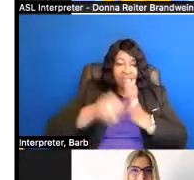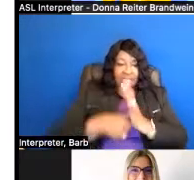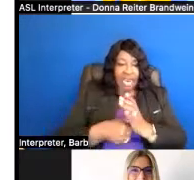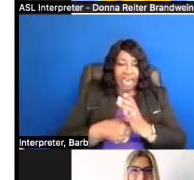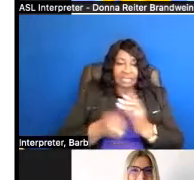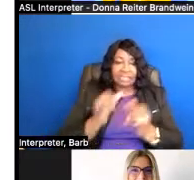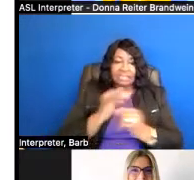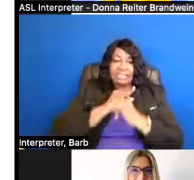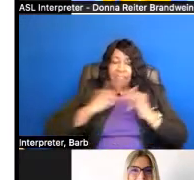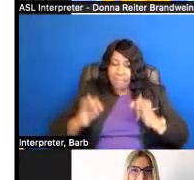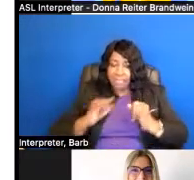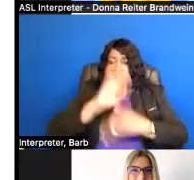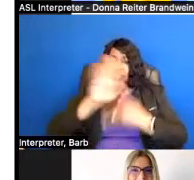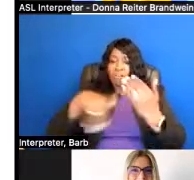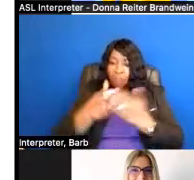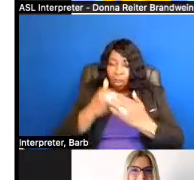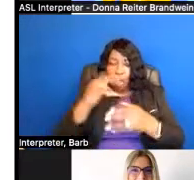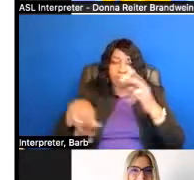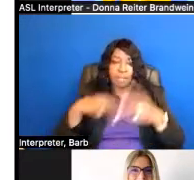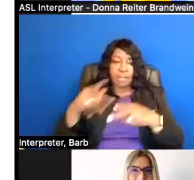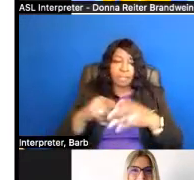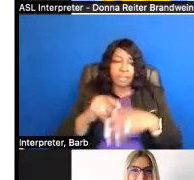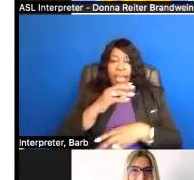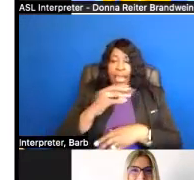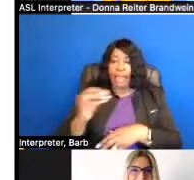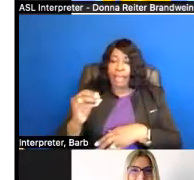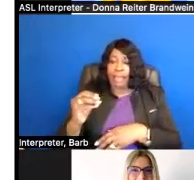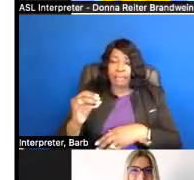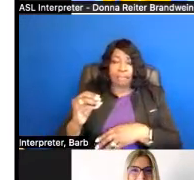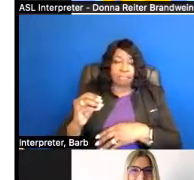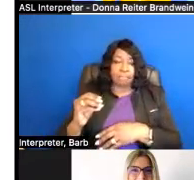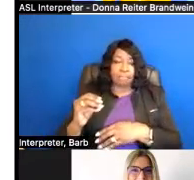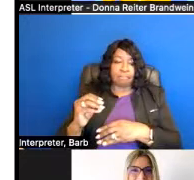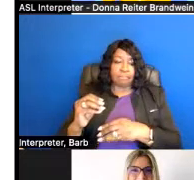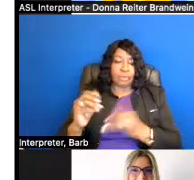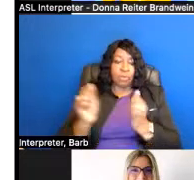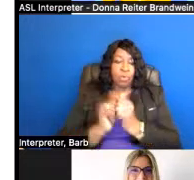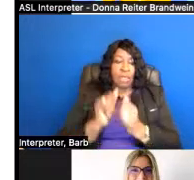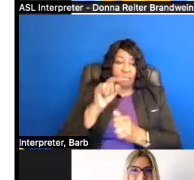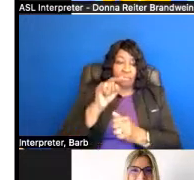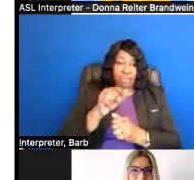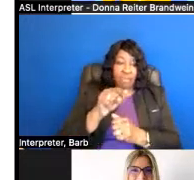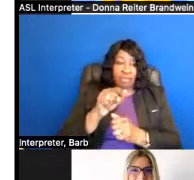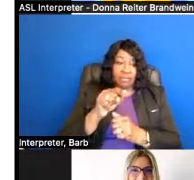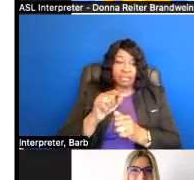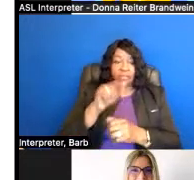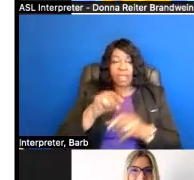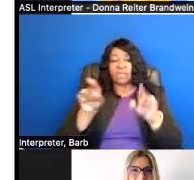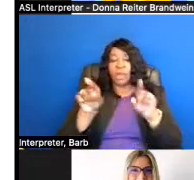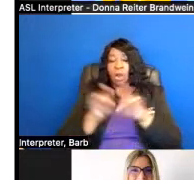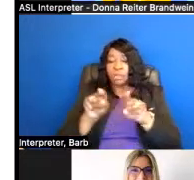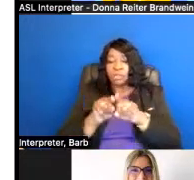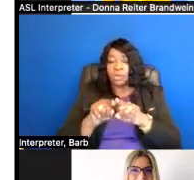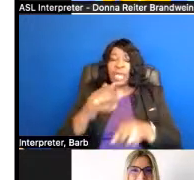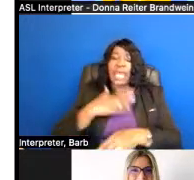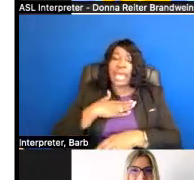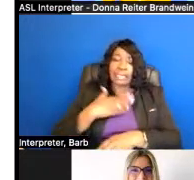of all people. And then along with those components, there's also acknowledging people's privileges